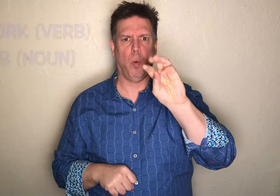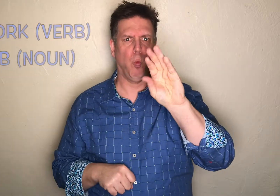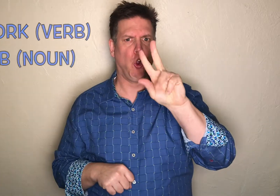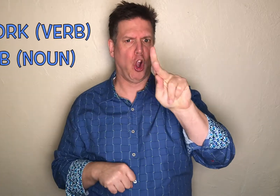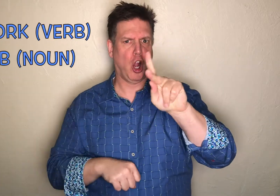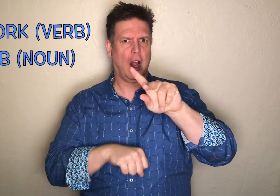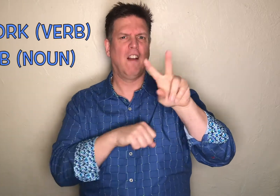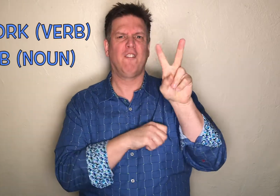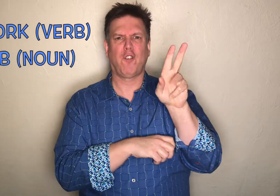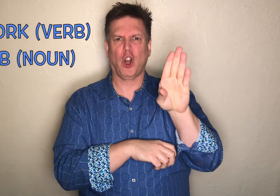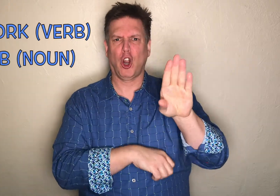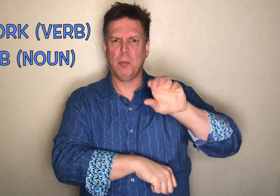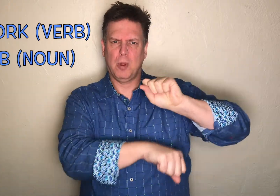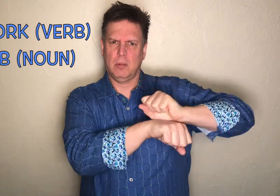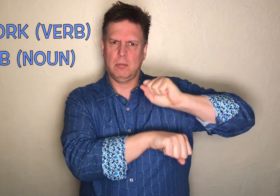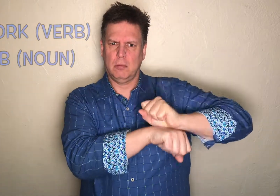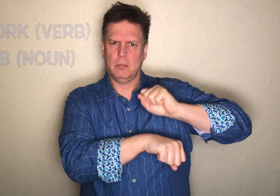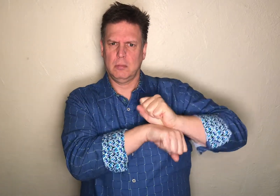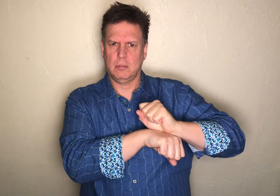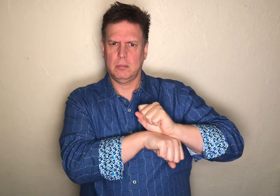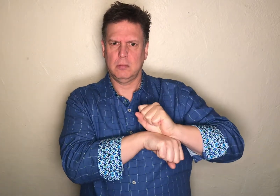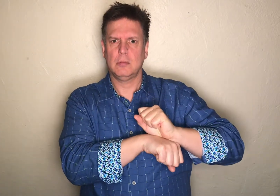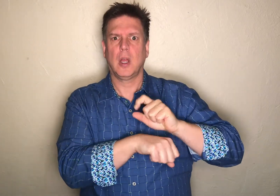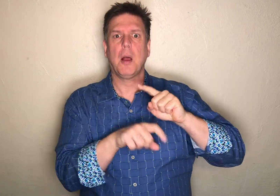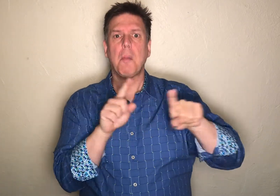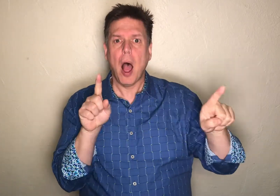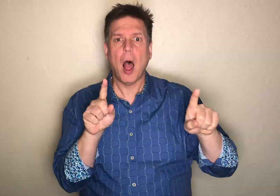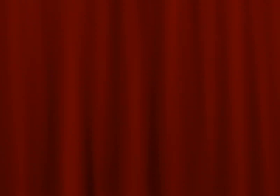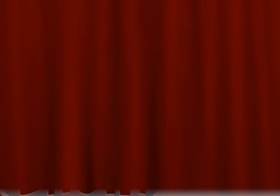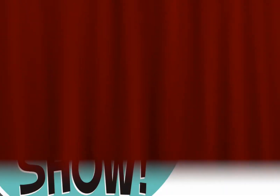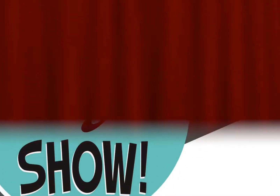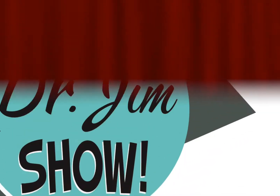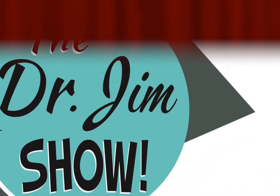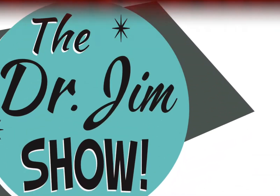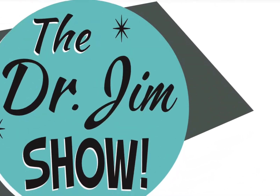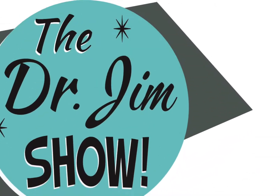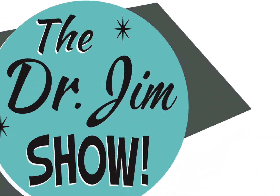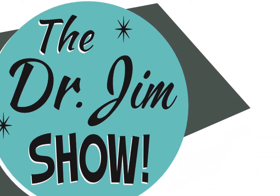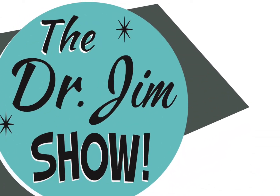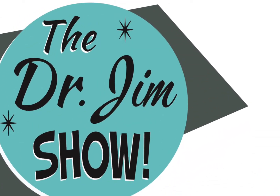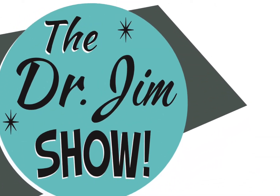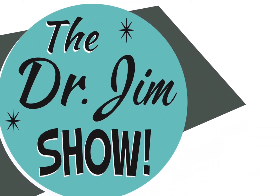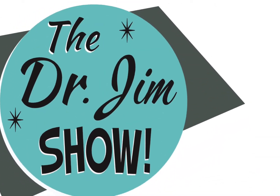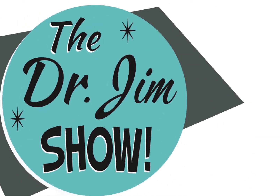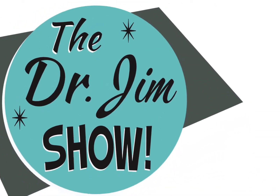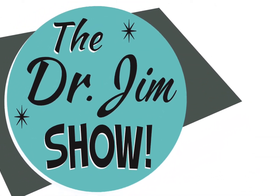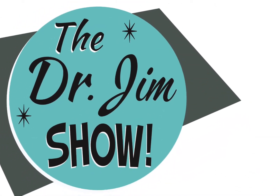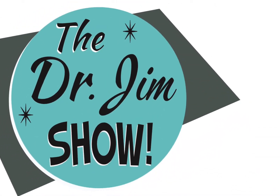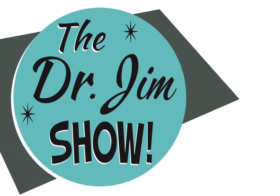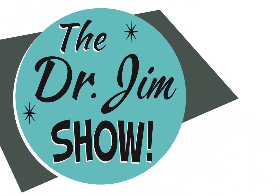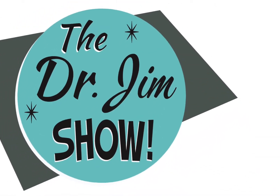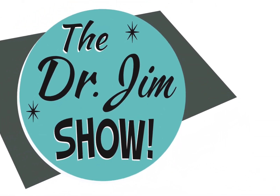also the verb "work" It's the Dr. Jim Show!